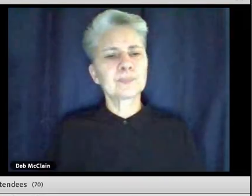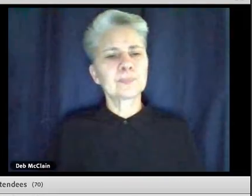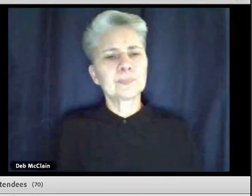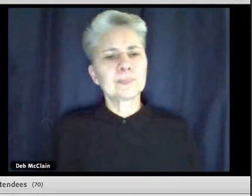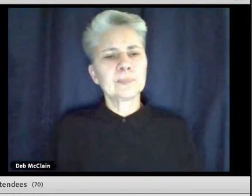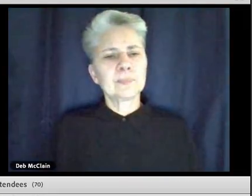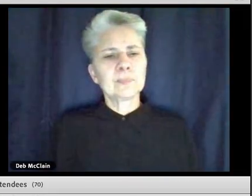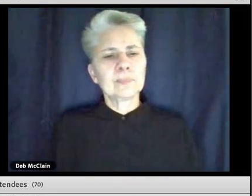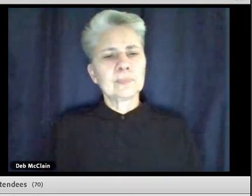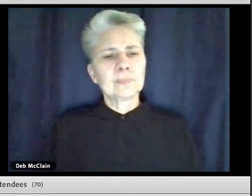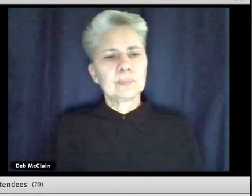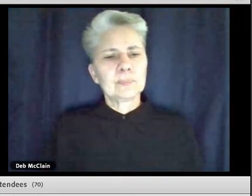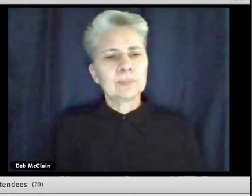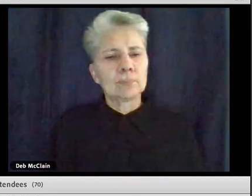through a couple of those sources.